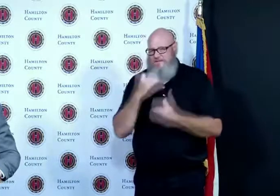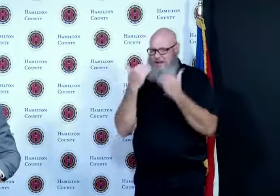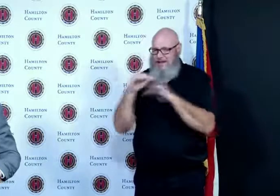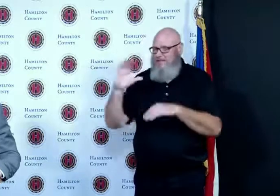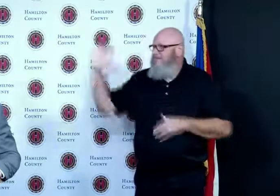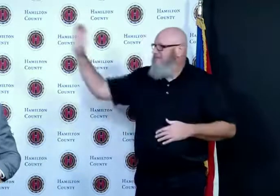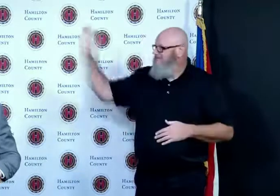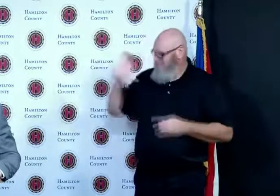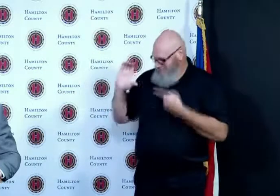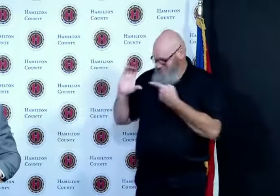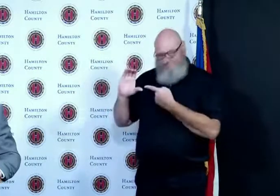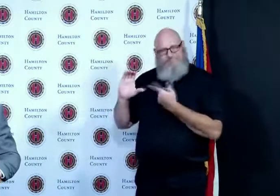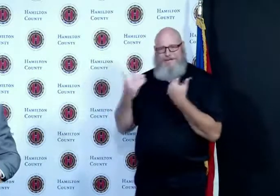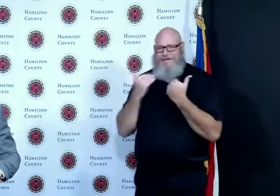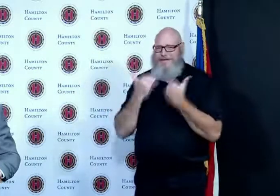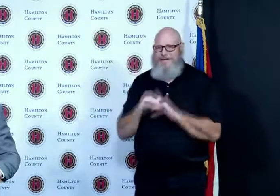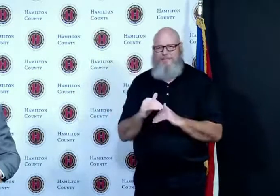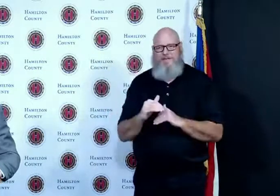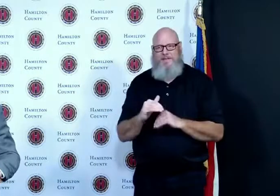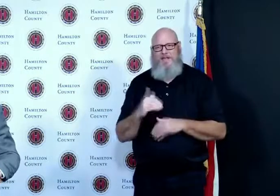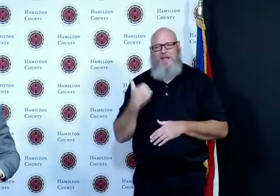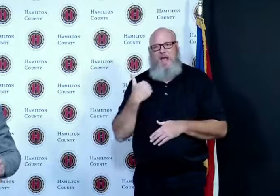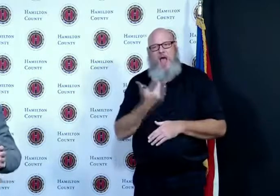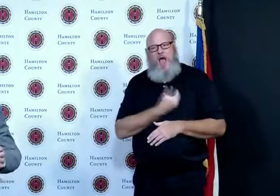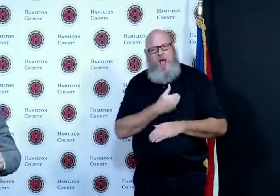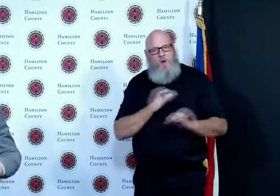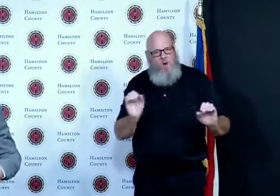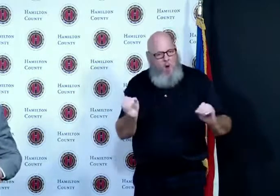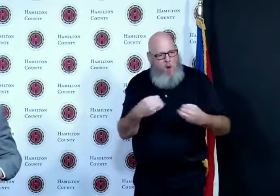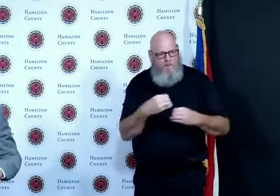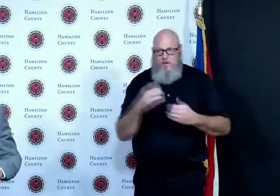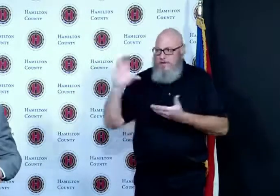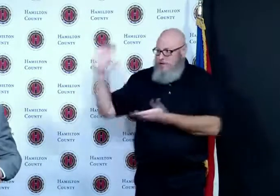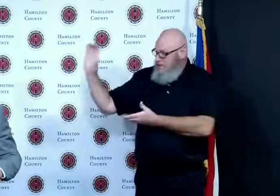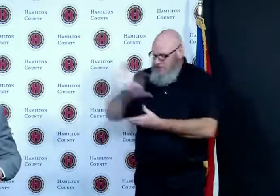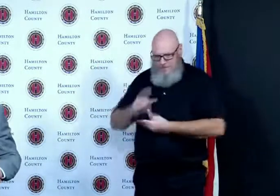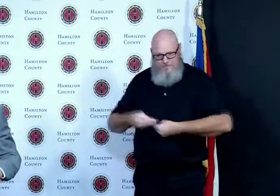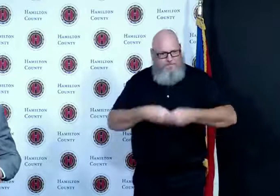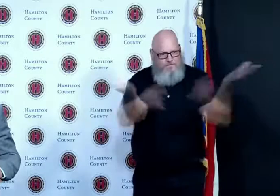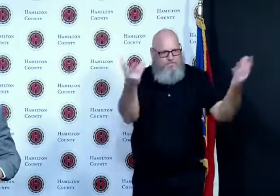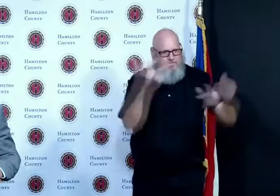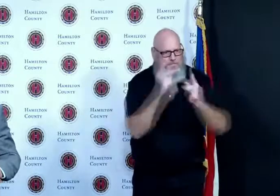turn those doses into into patients making sure that we're getting it into arms quickly